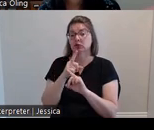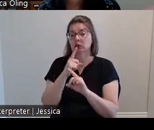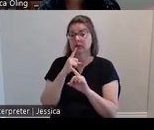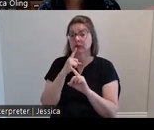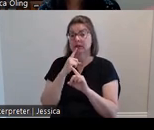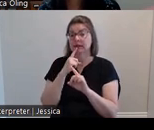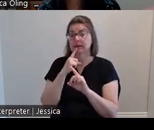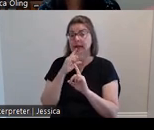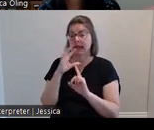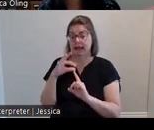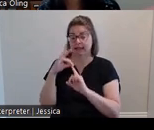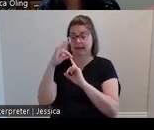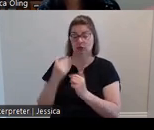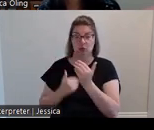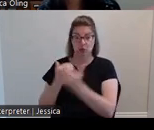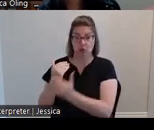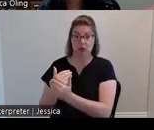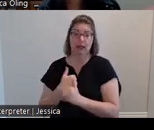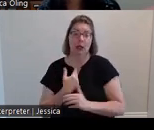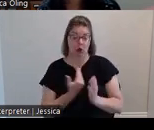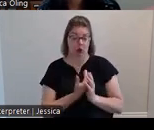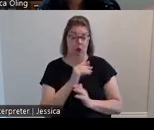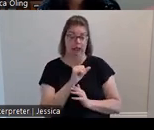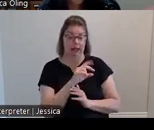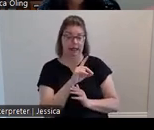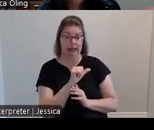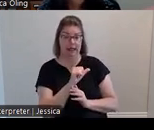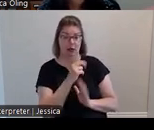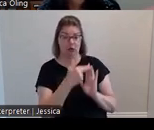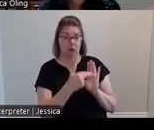The new ADA rule does not really allow for an exception.